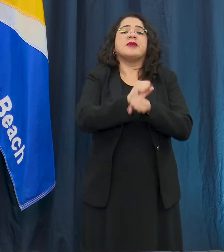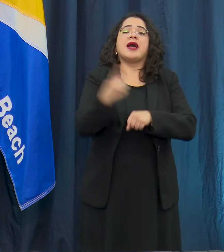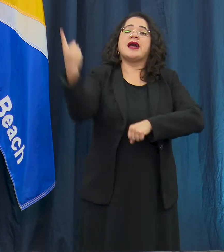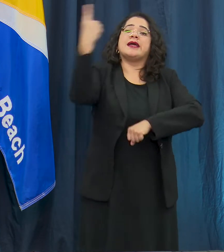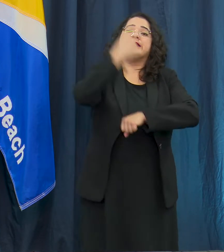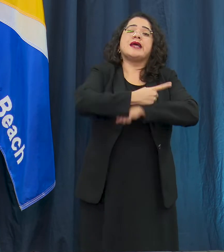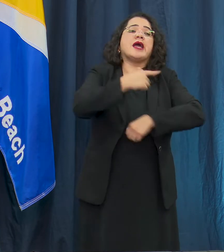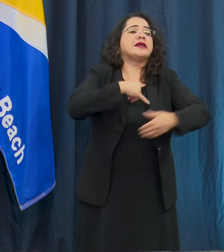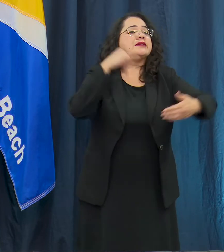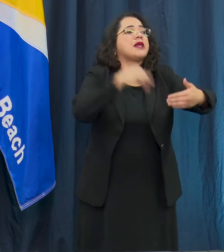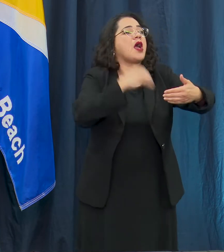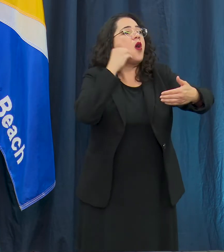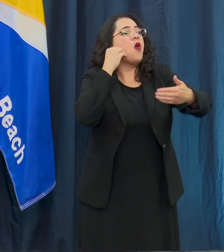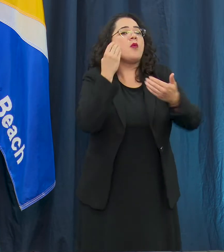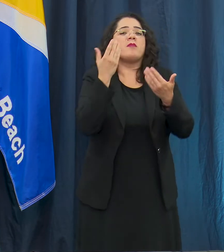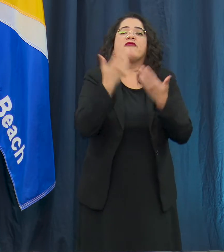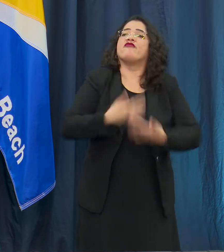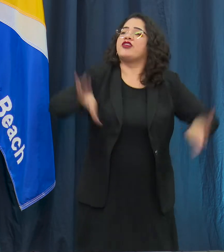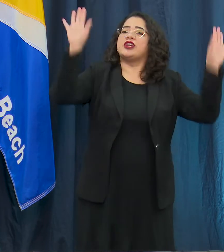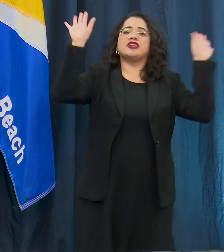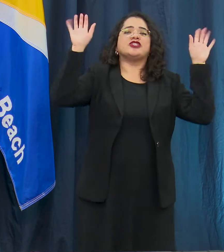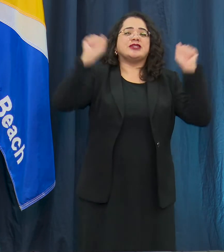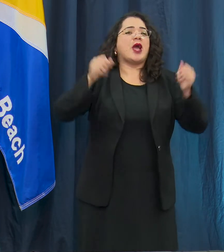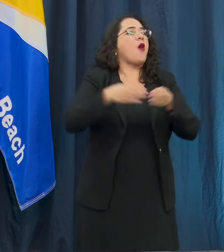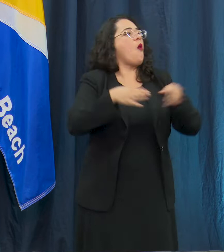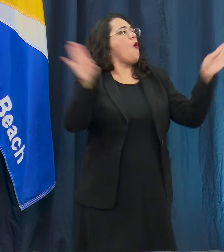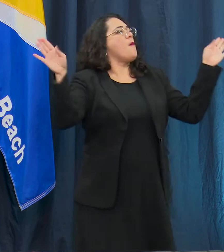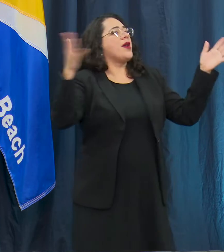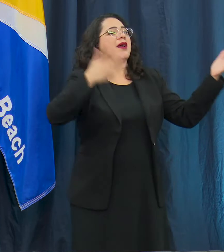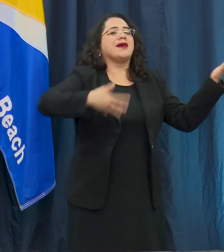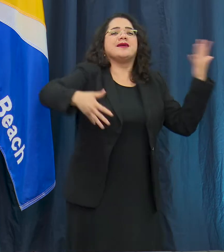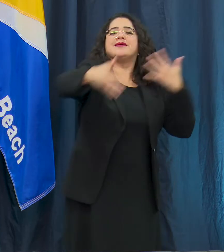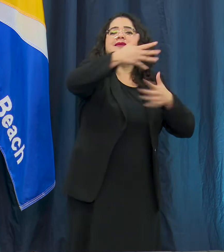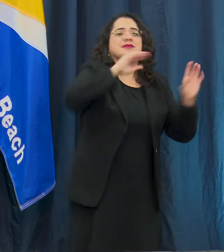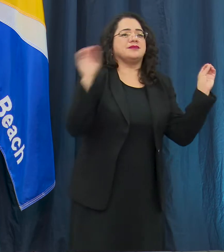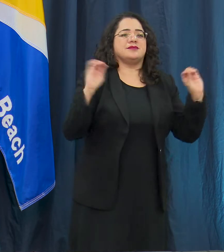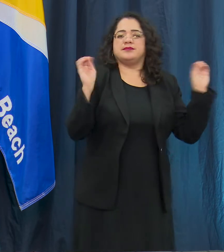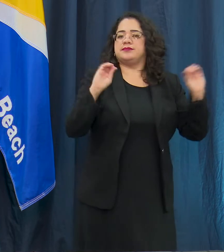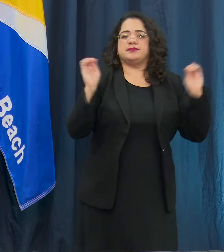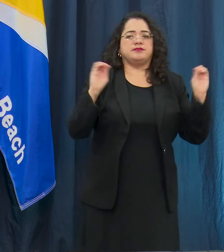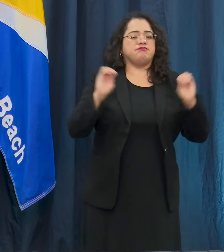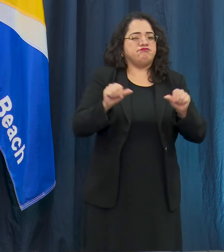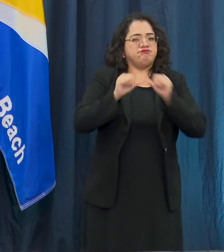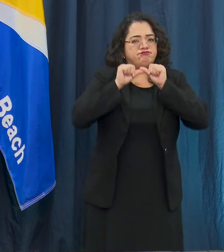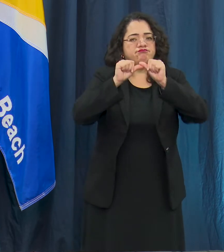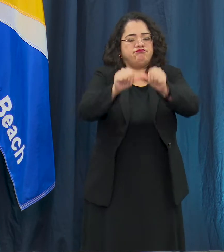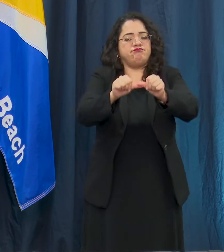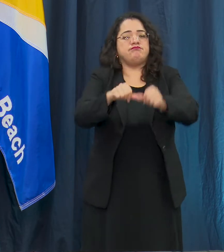want to make sure now beginning today retailers across the city can open